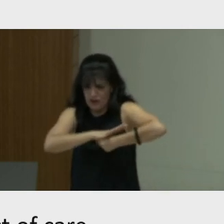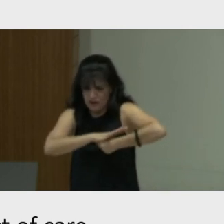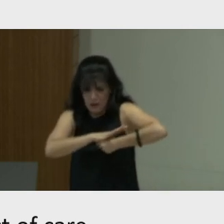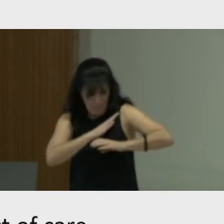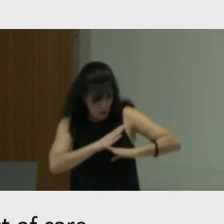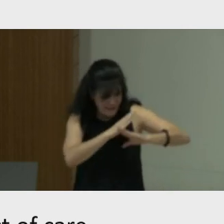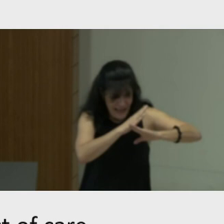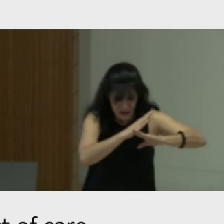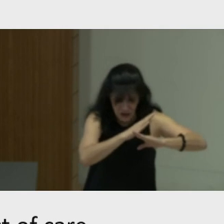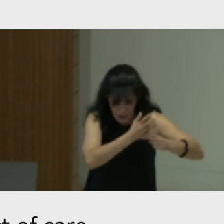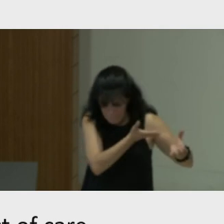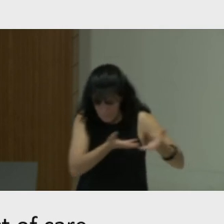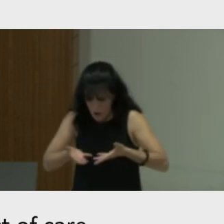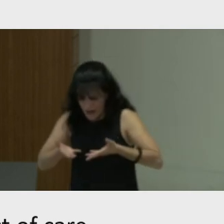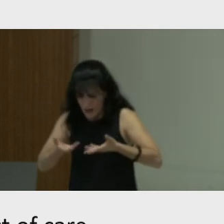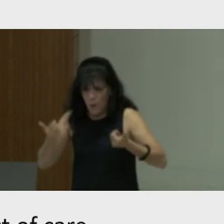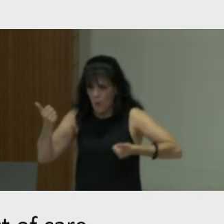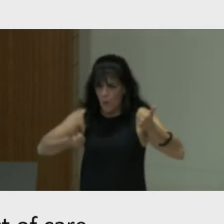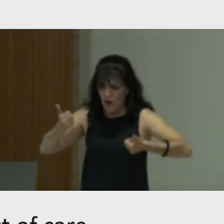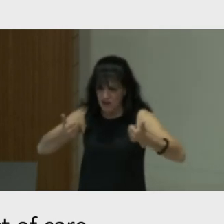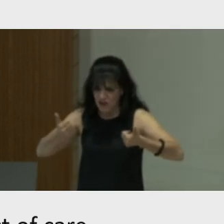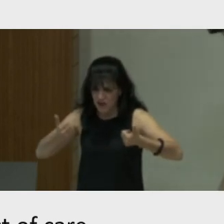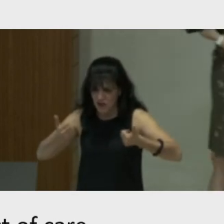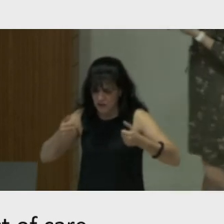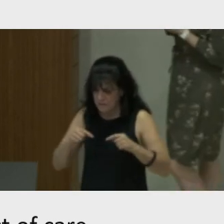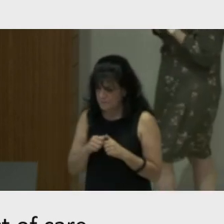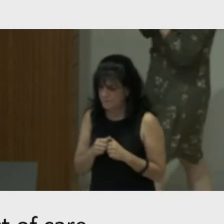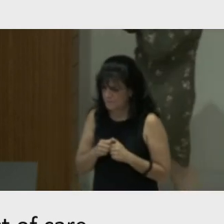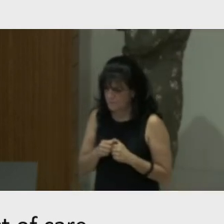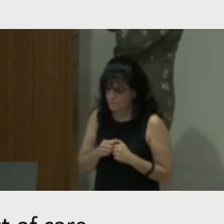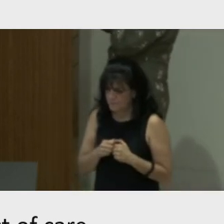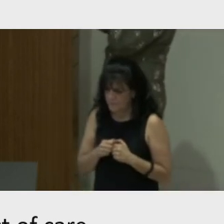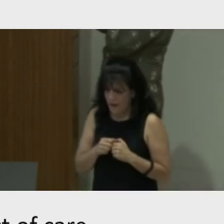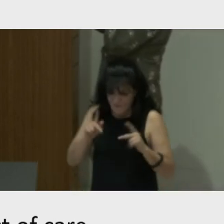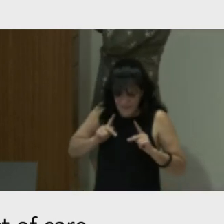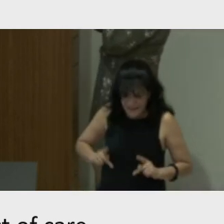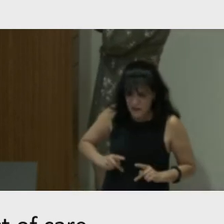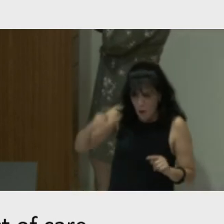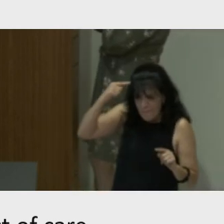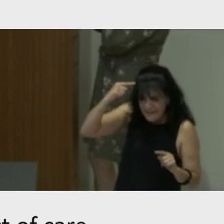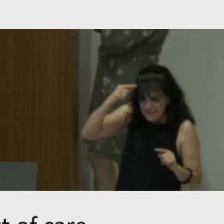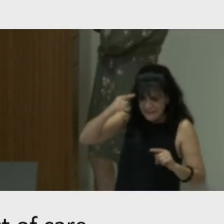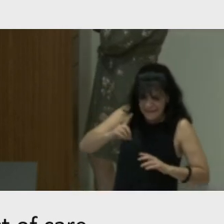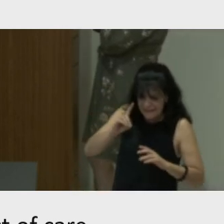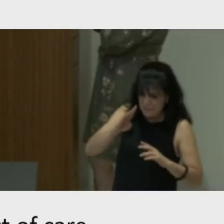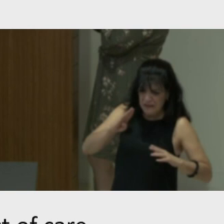where they're unable to make or express decisions unaided, whether for reasons of physical or mental disability.